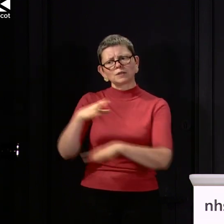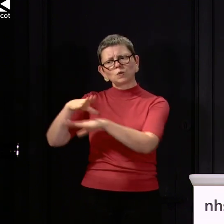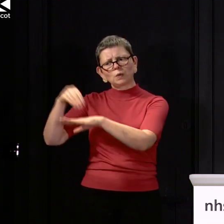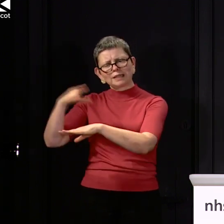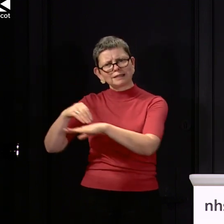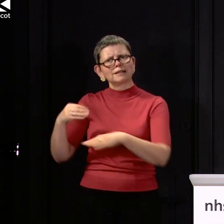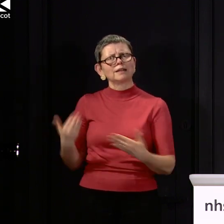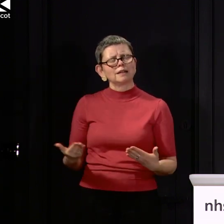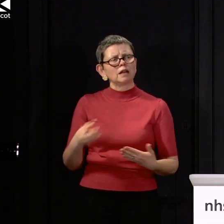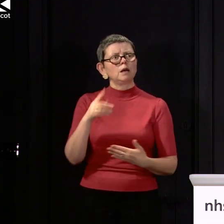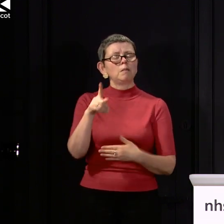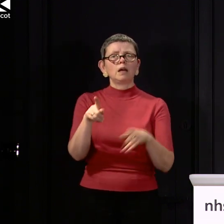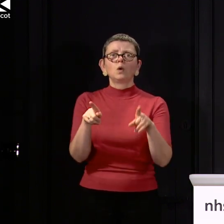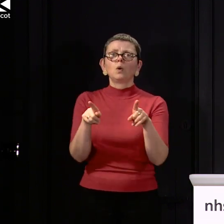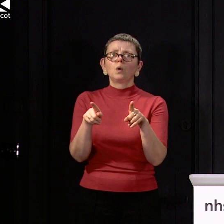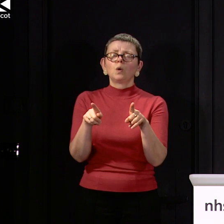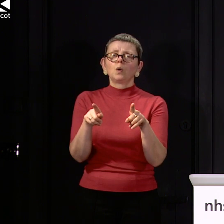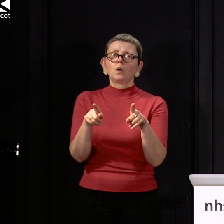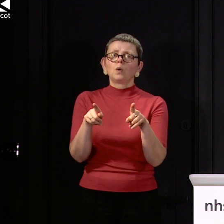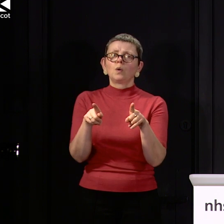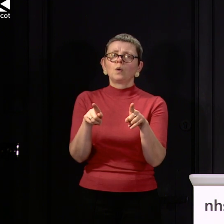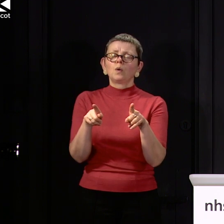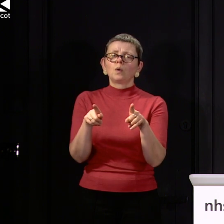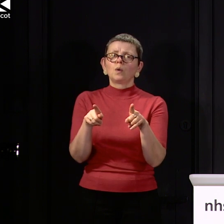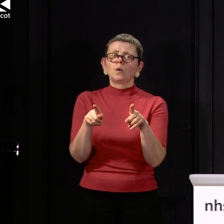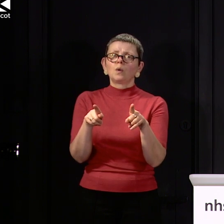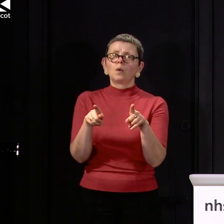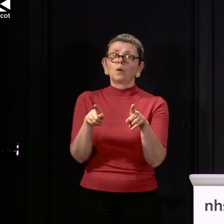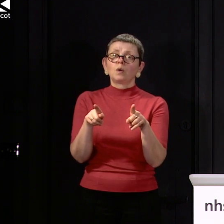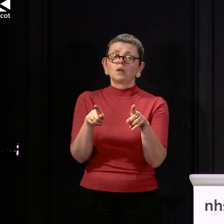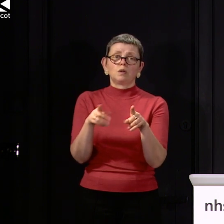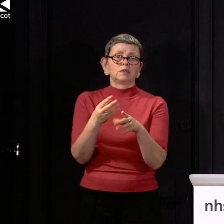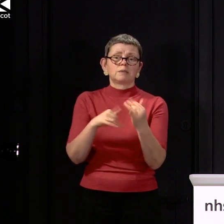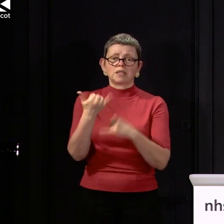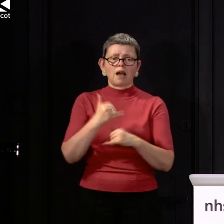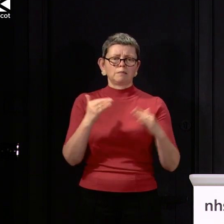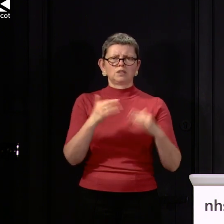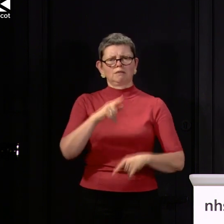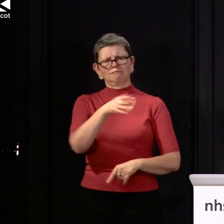also got questions as we do, so they go from a lockdown was too late, to not severe enough